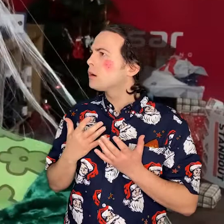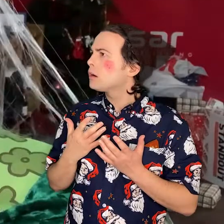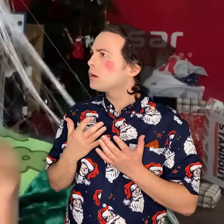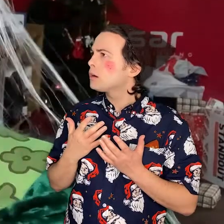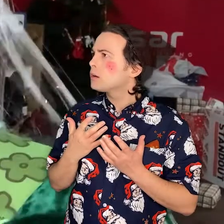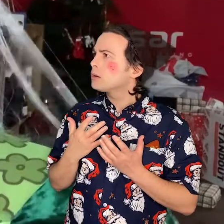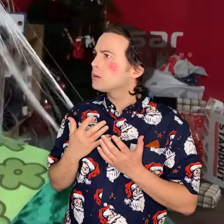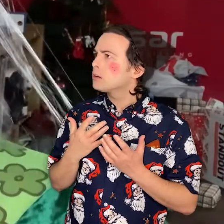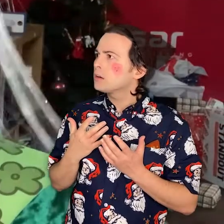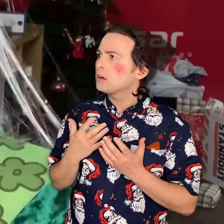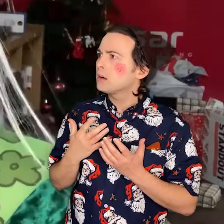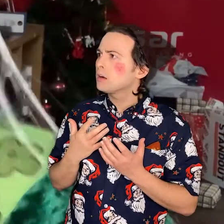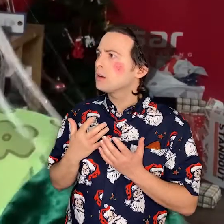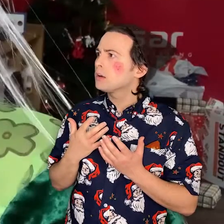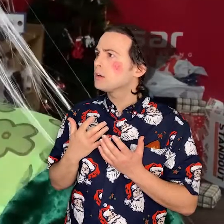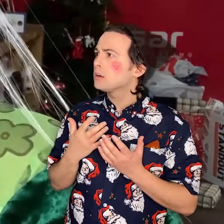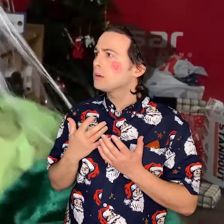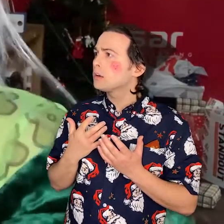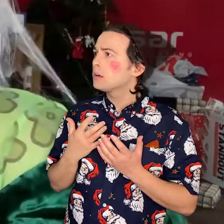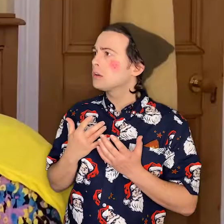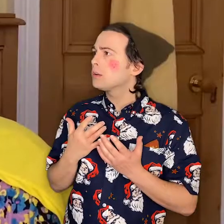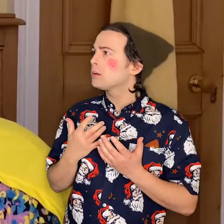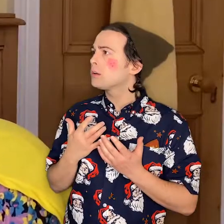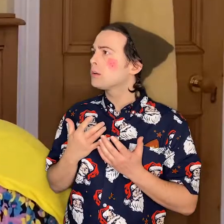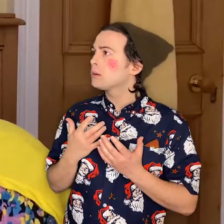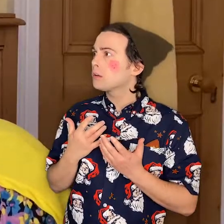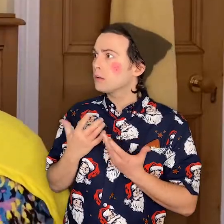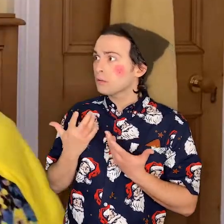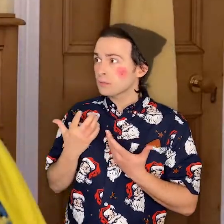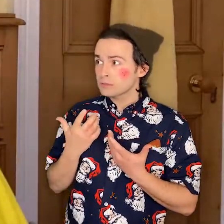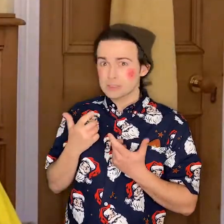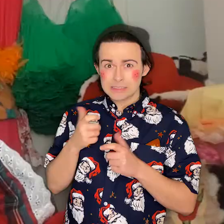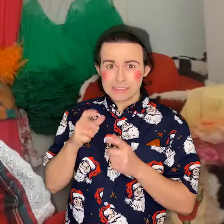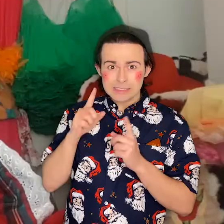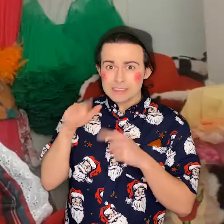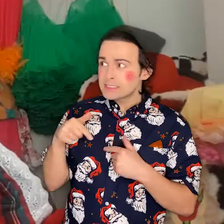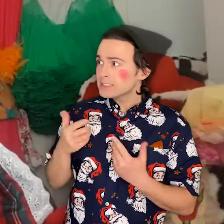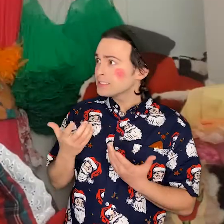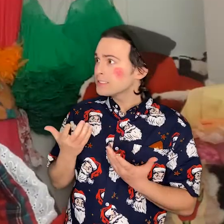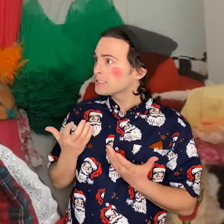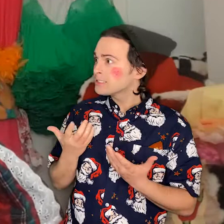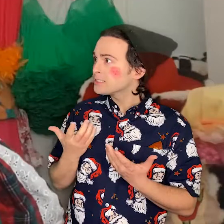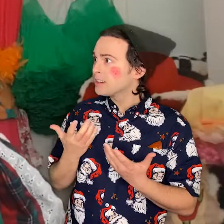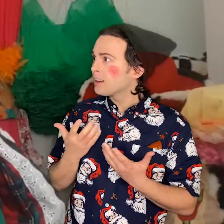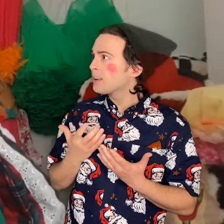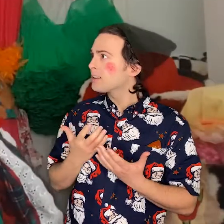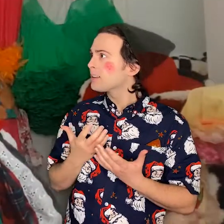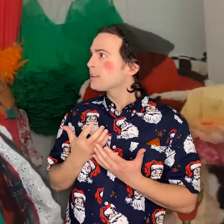always lining up at my door Wind – Eh, hello Helen – Aye to ask ye to stop turning up at their houses/